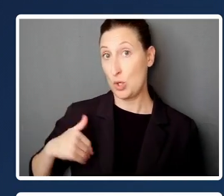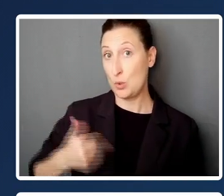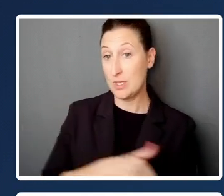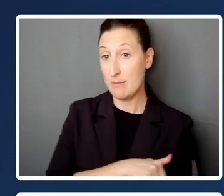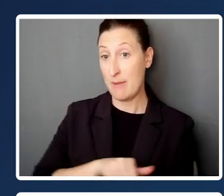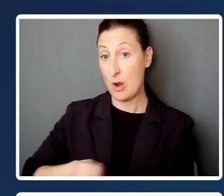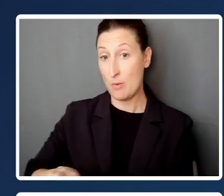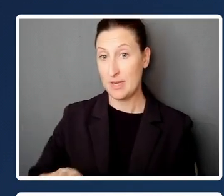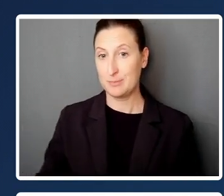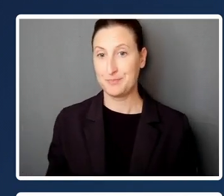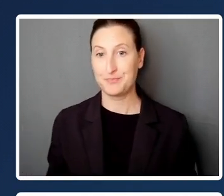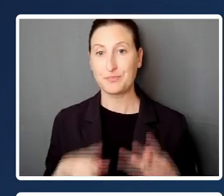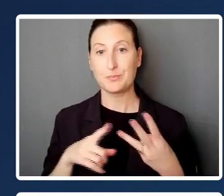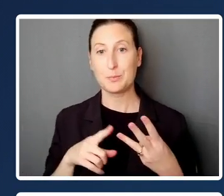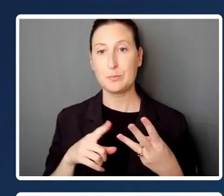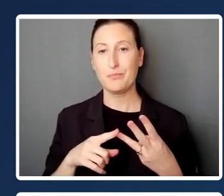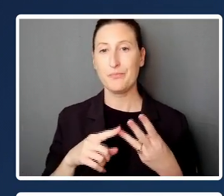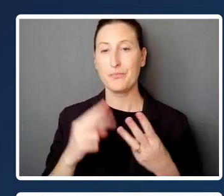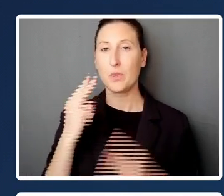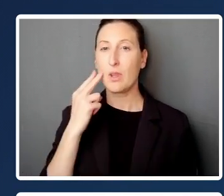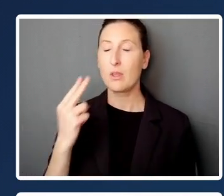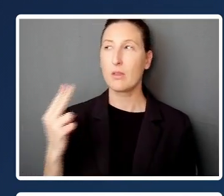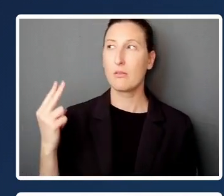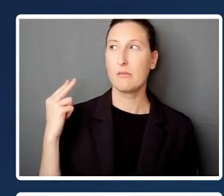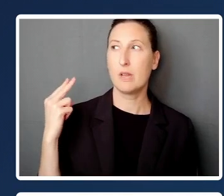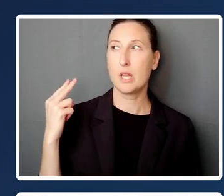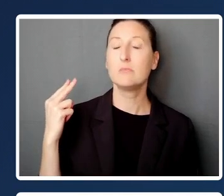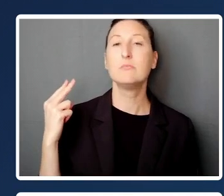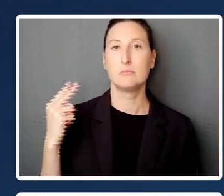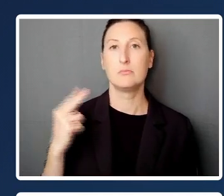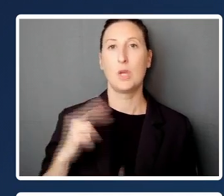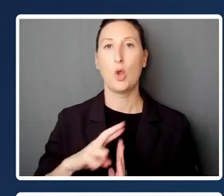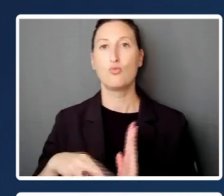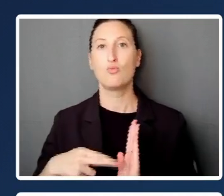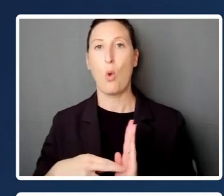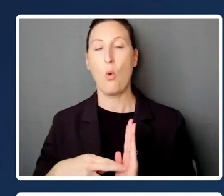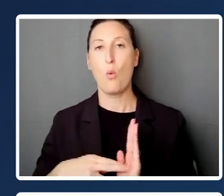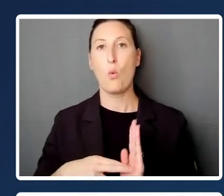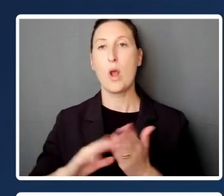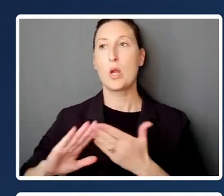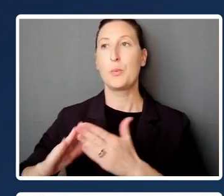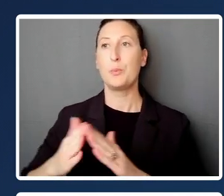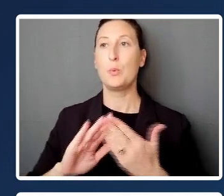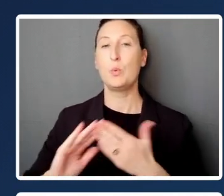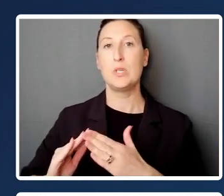reflect on the role of community partnerships. We could not have done either of these programs